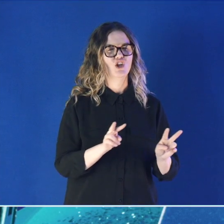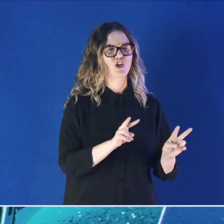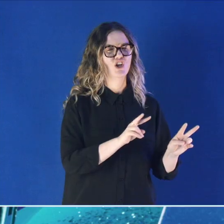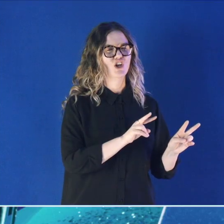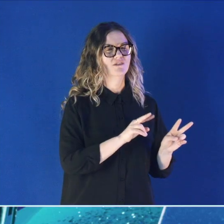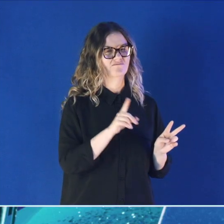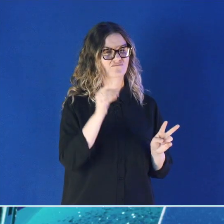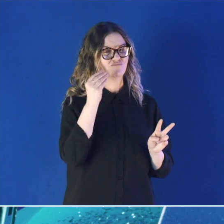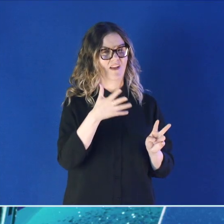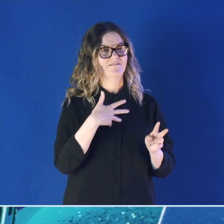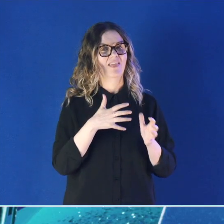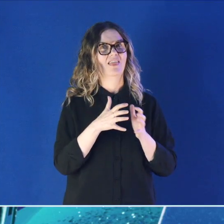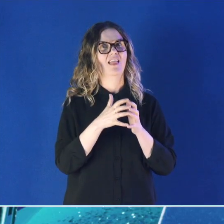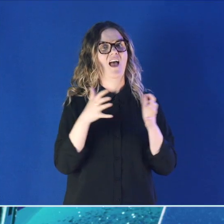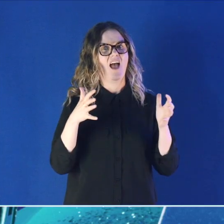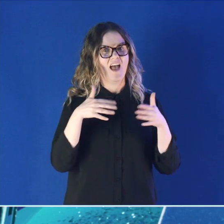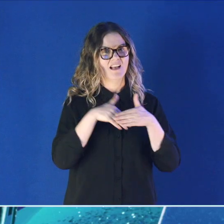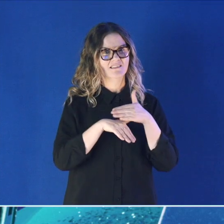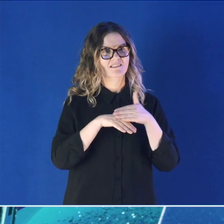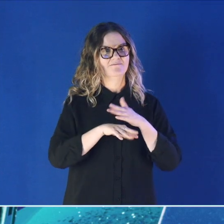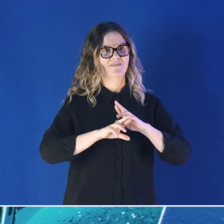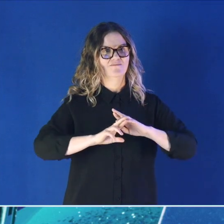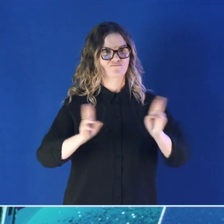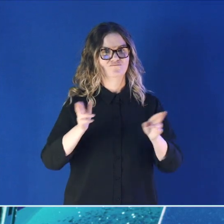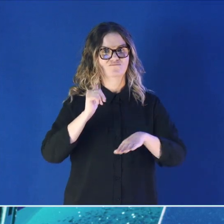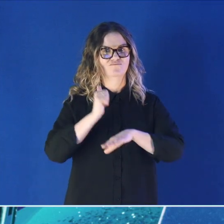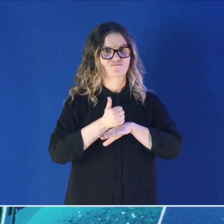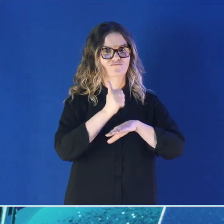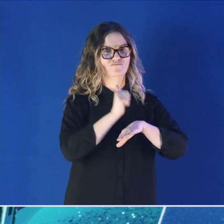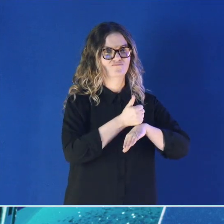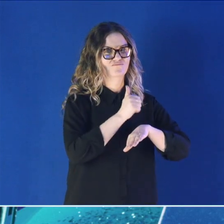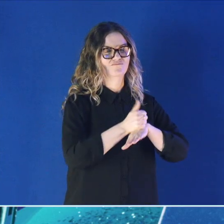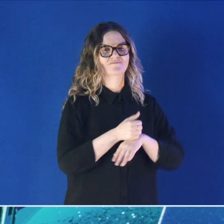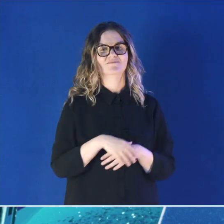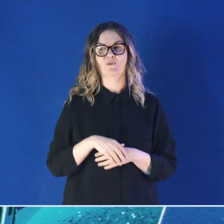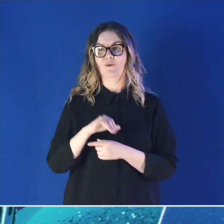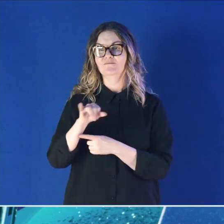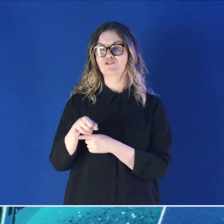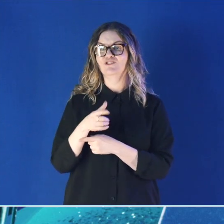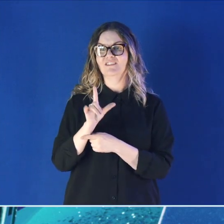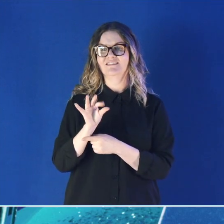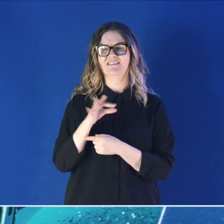And when Jenny came, I invited her, and I gave her a full experience, tour, whole thing.